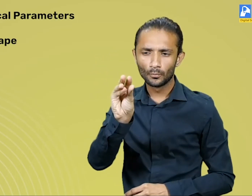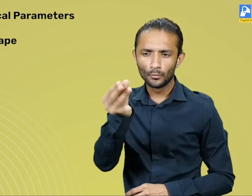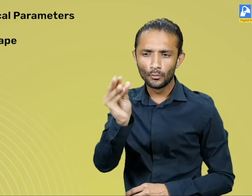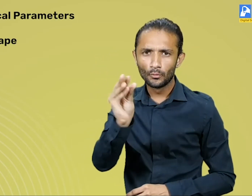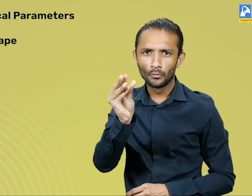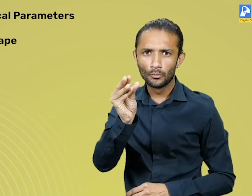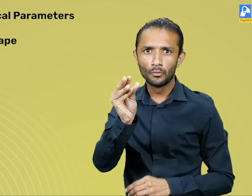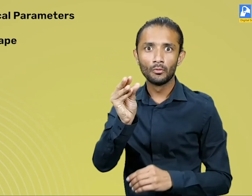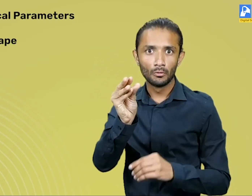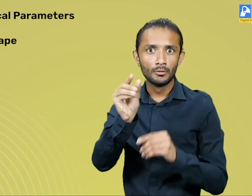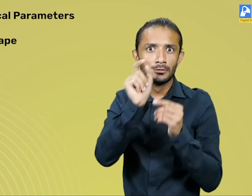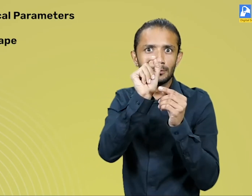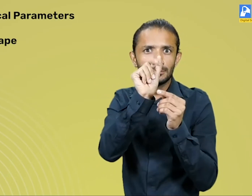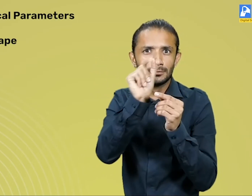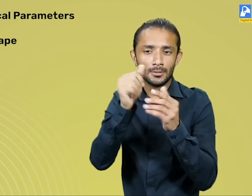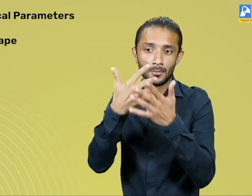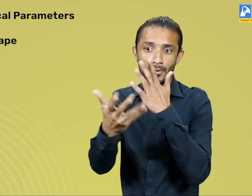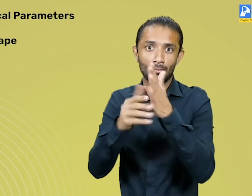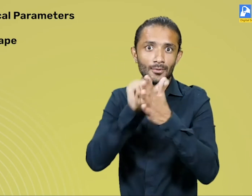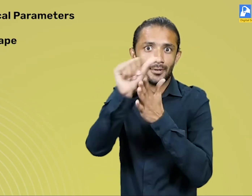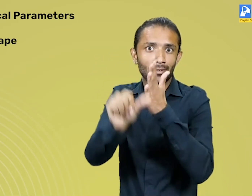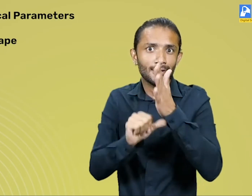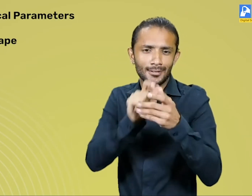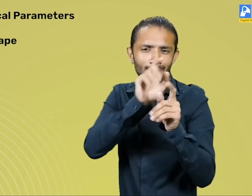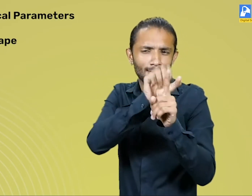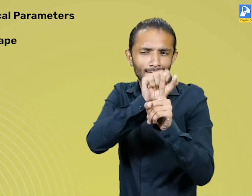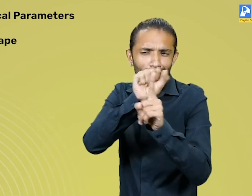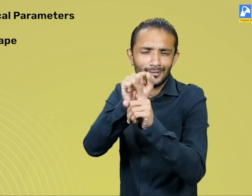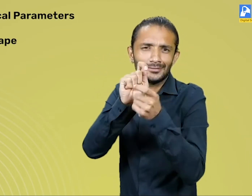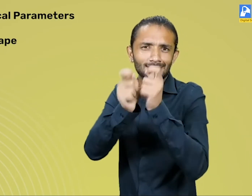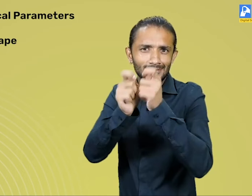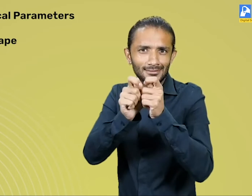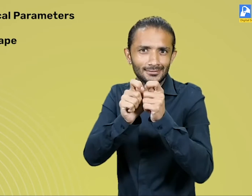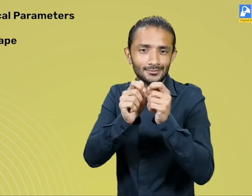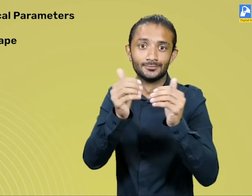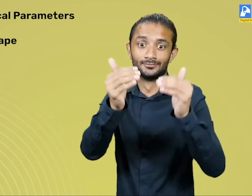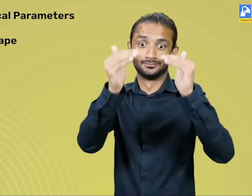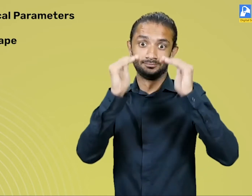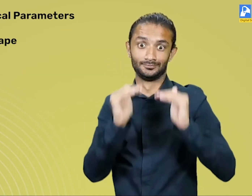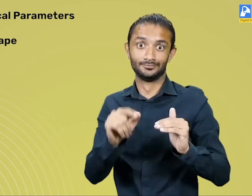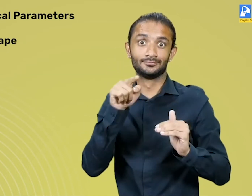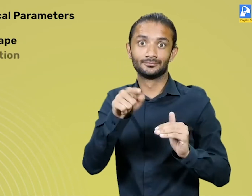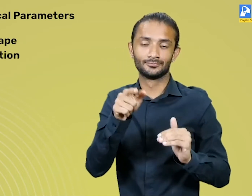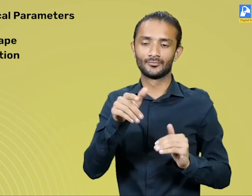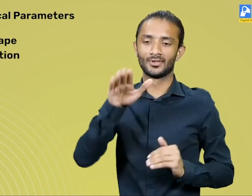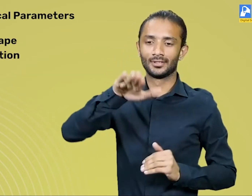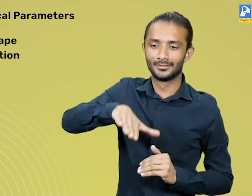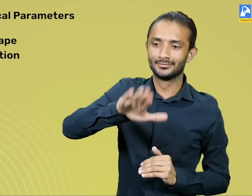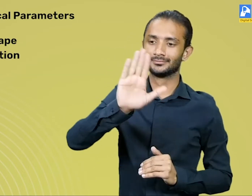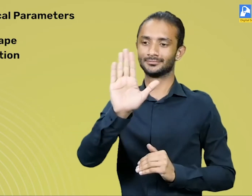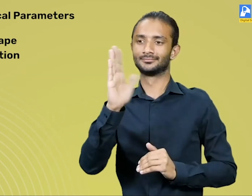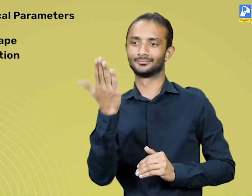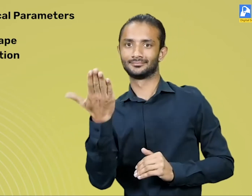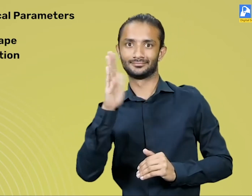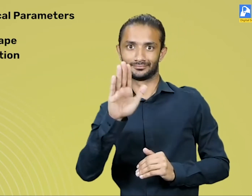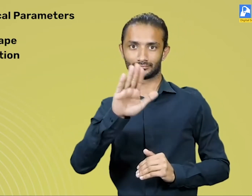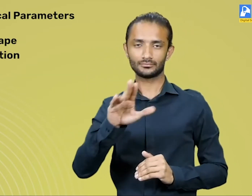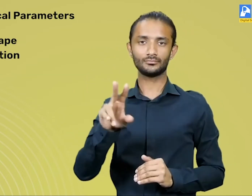And the meaning can be identified by the handshape. Second:- Orientation,